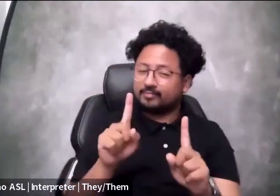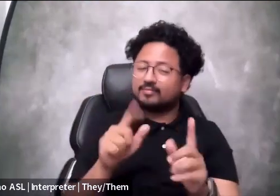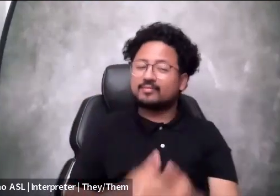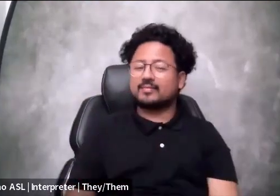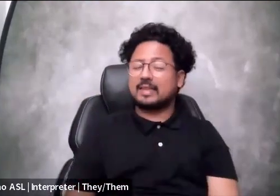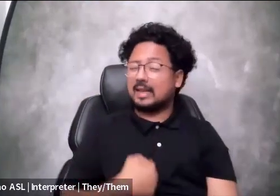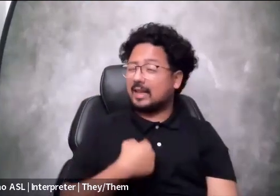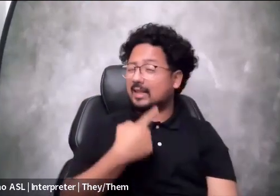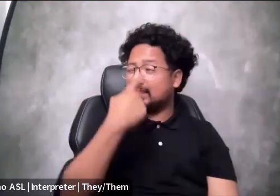I think it's 15.